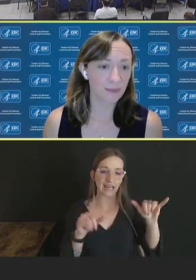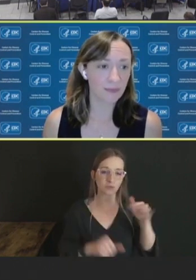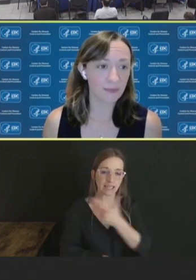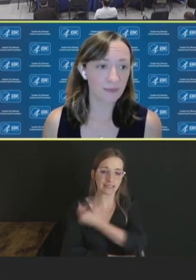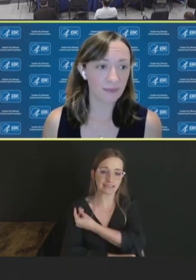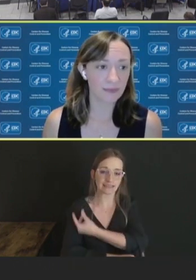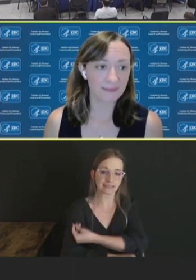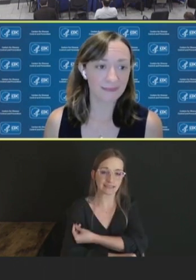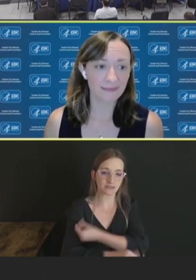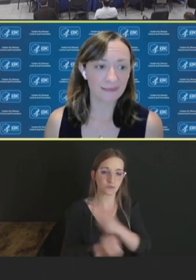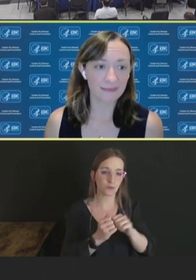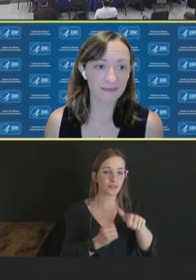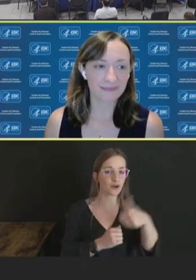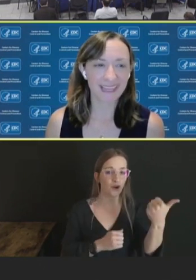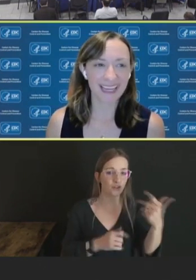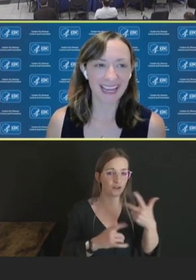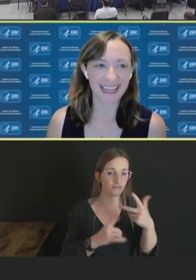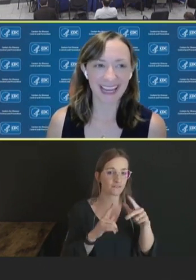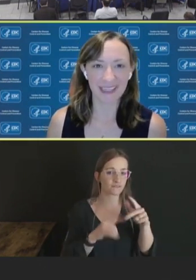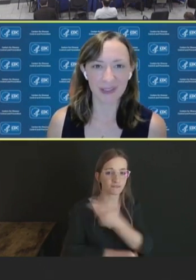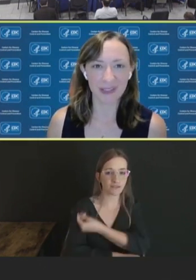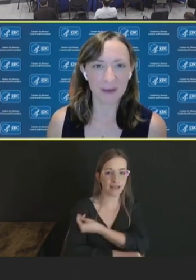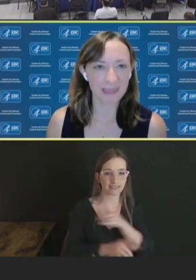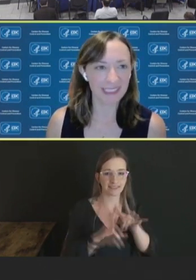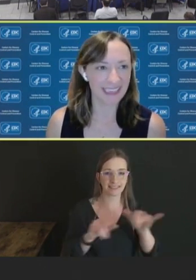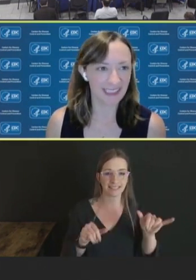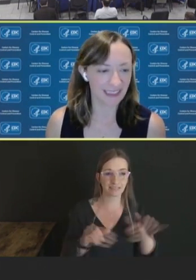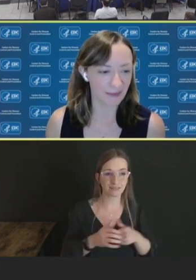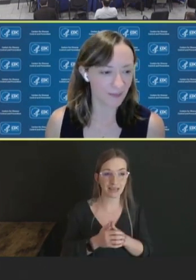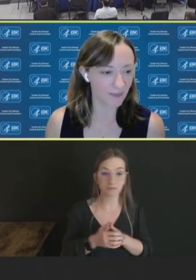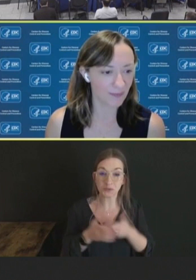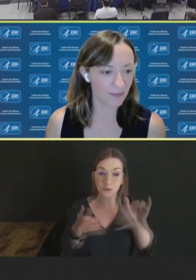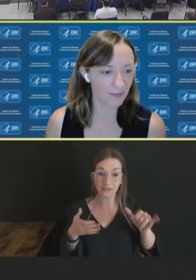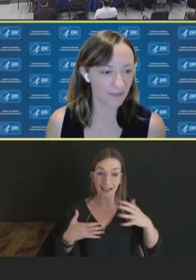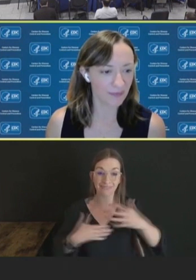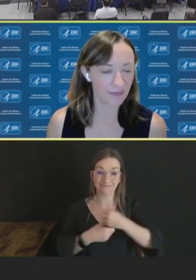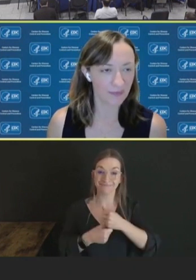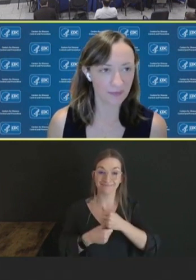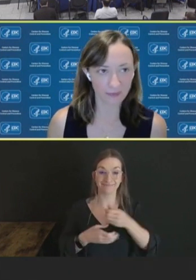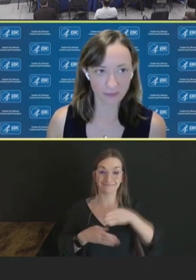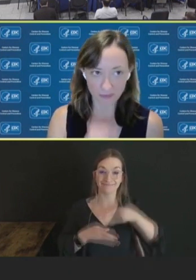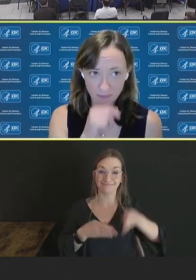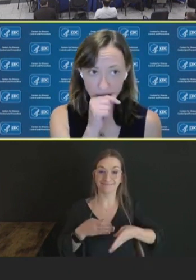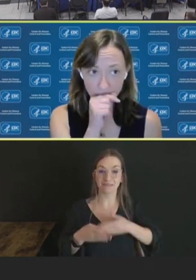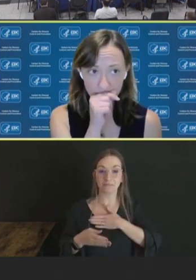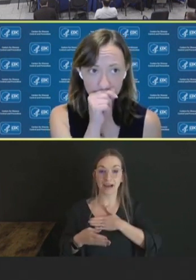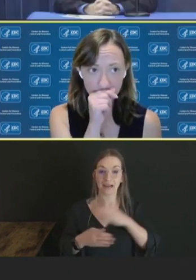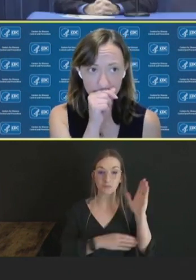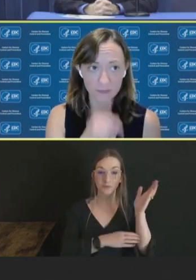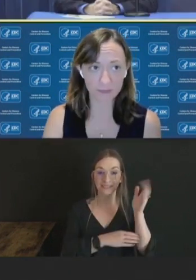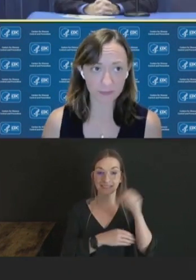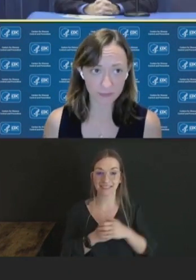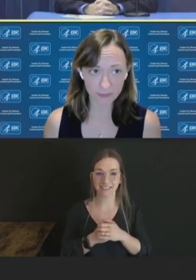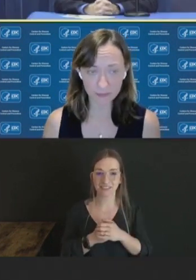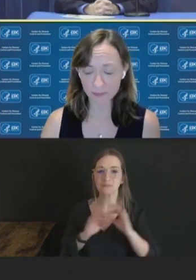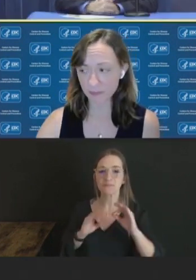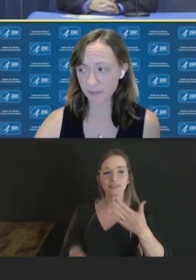And that concludes my presentation. Robert Hopkins: Thank you, Doctor -- Thank you, Dr. Hause.